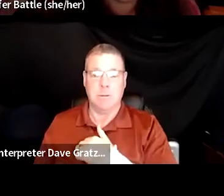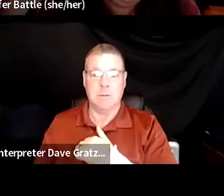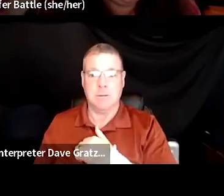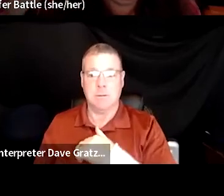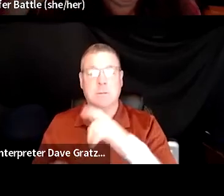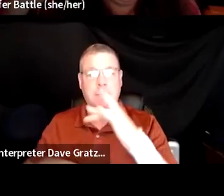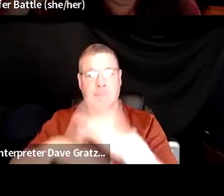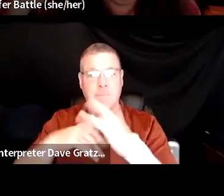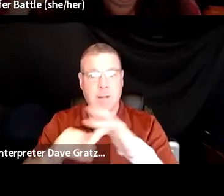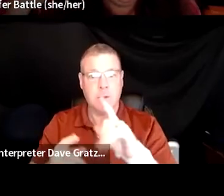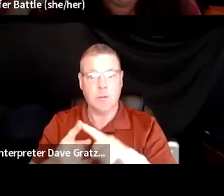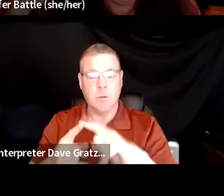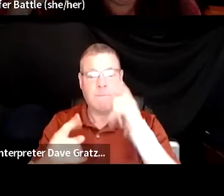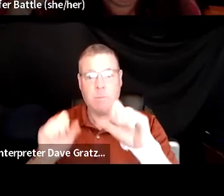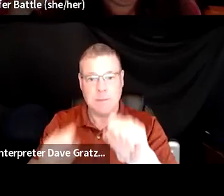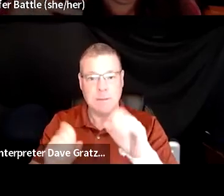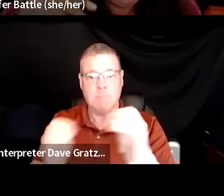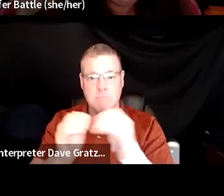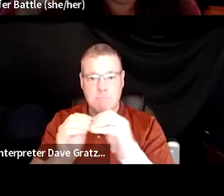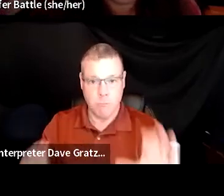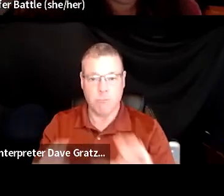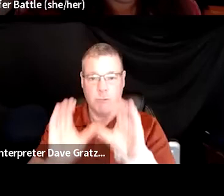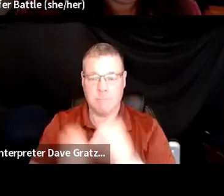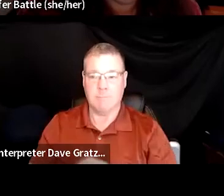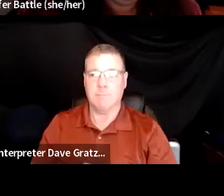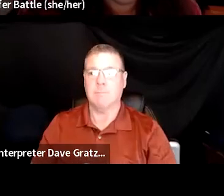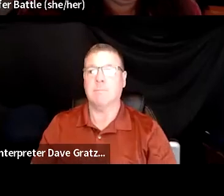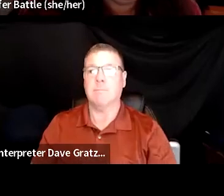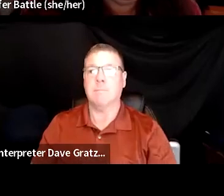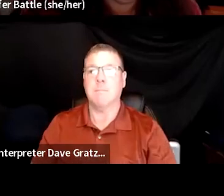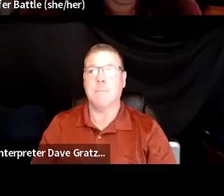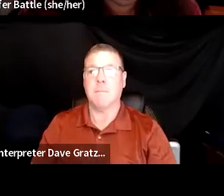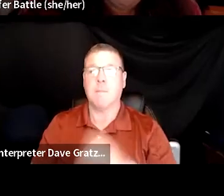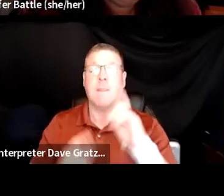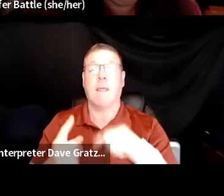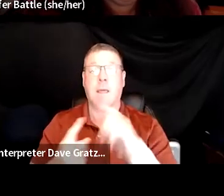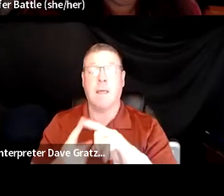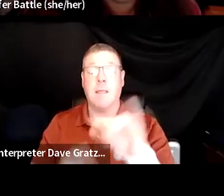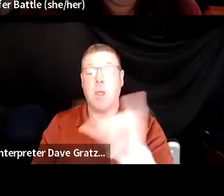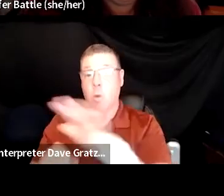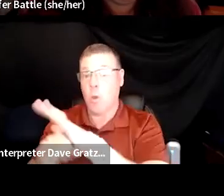to get on the line for potentially more crisis calls. And then also for our local 211 their side of it